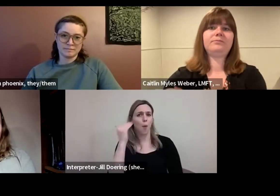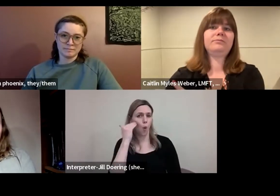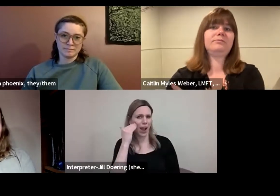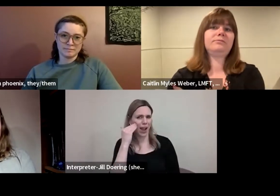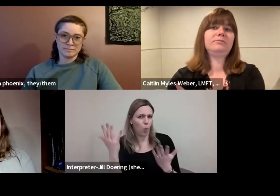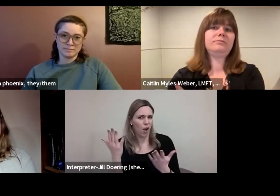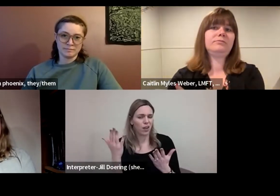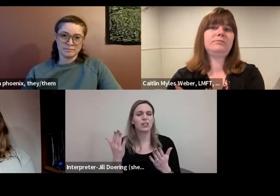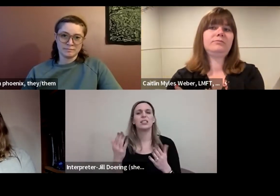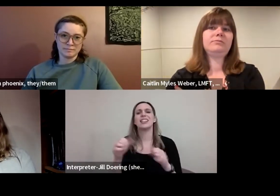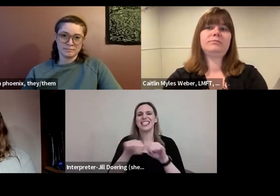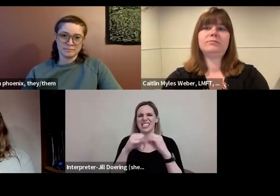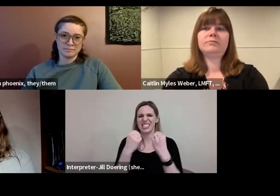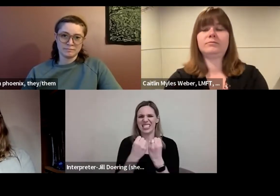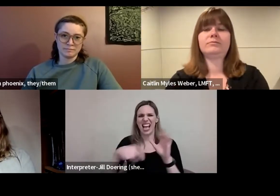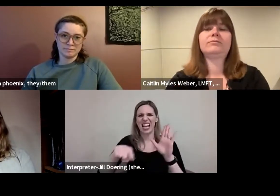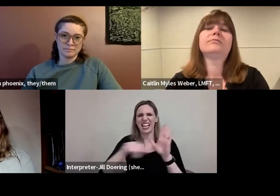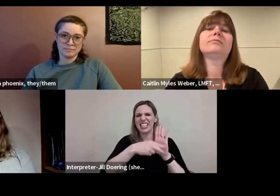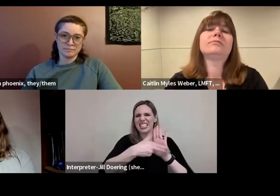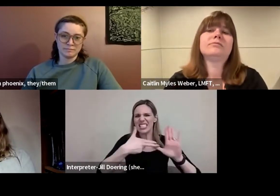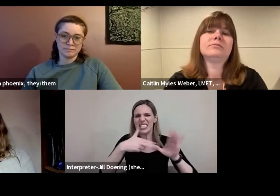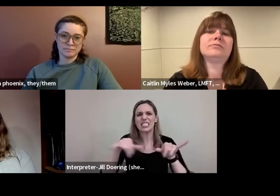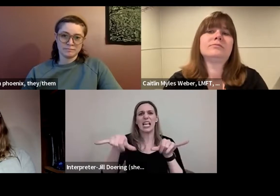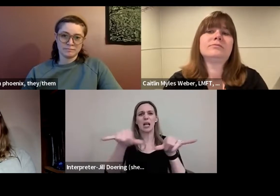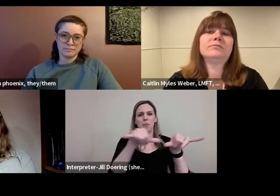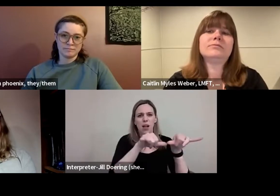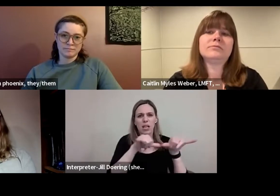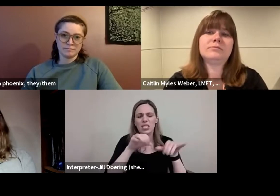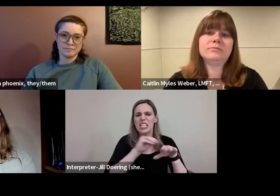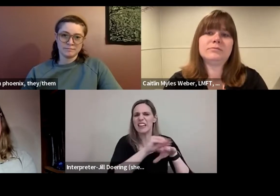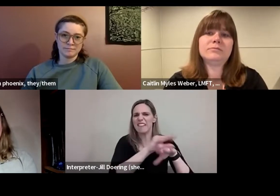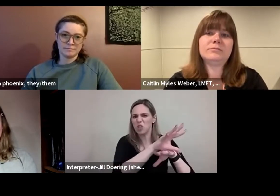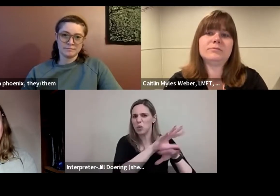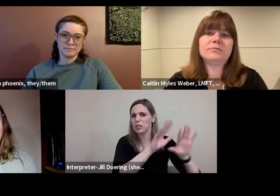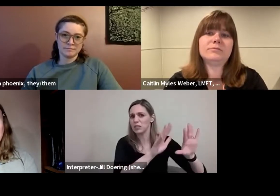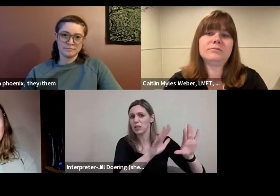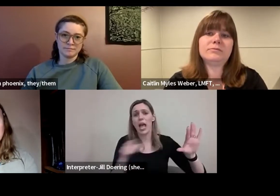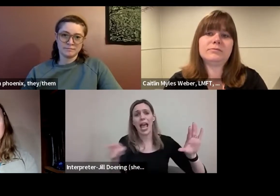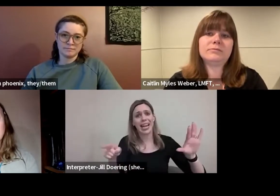and influences so that they can resist hopefully internalizing 'em,